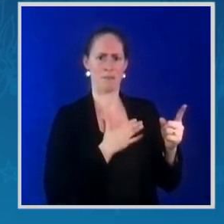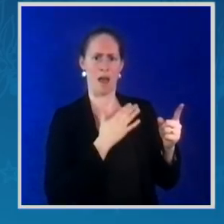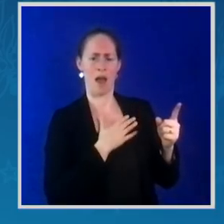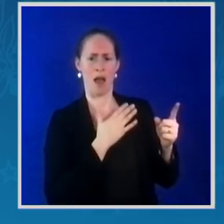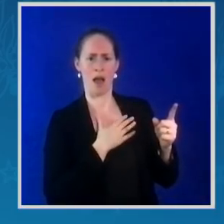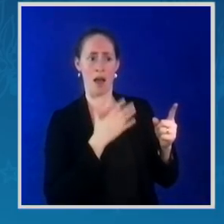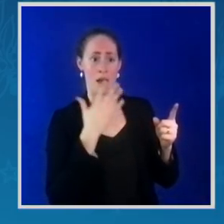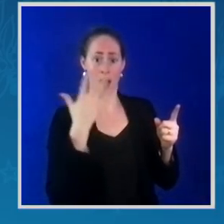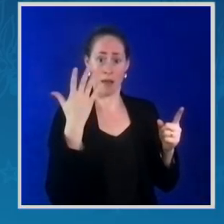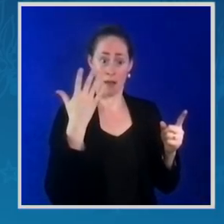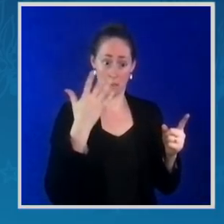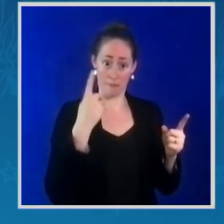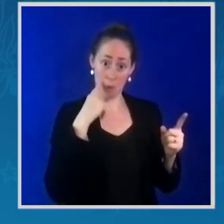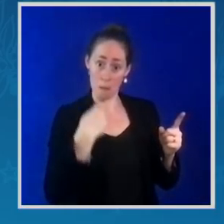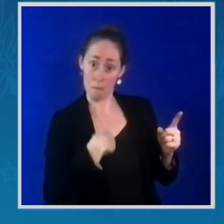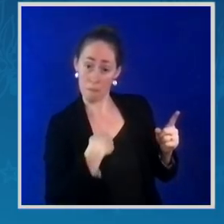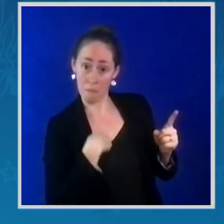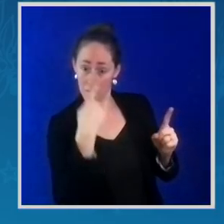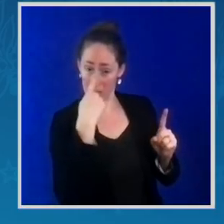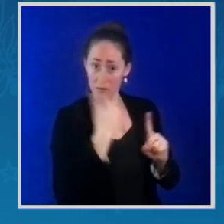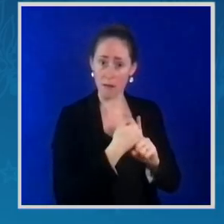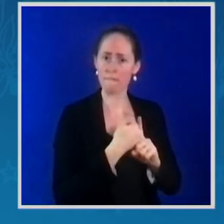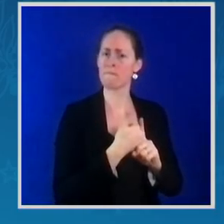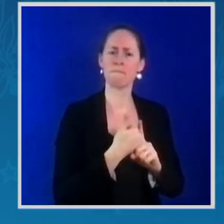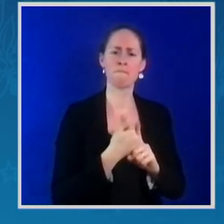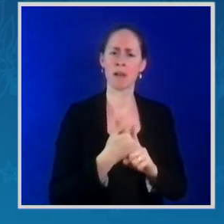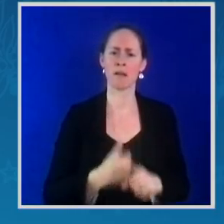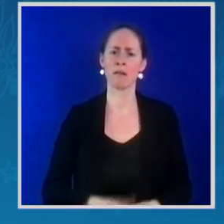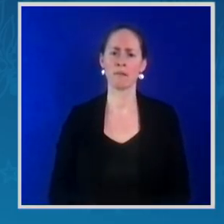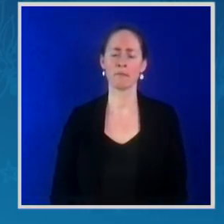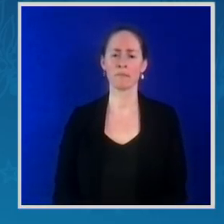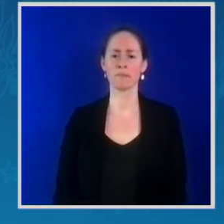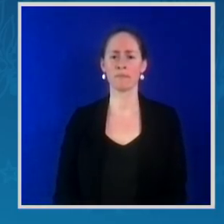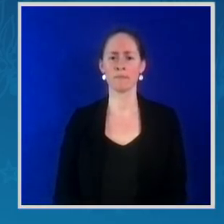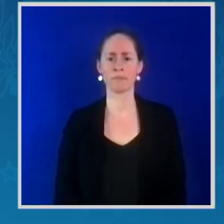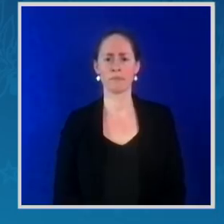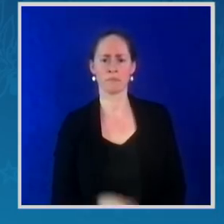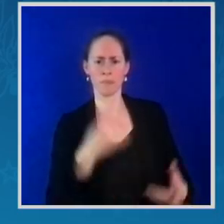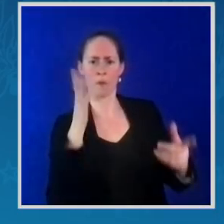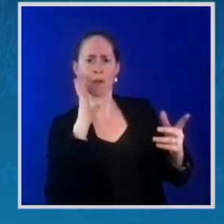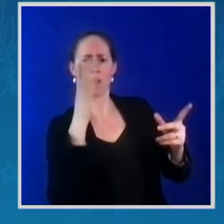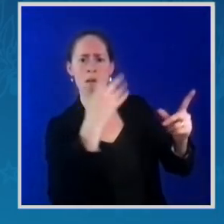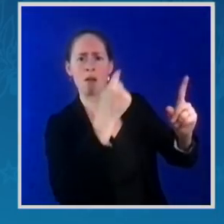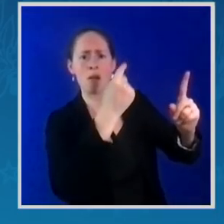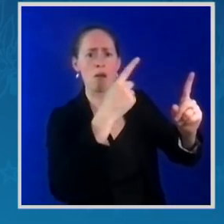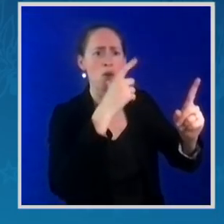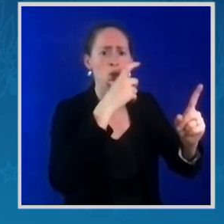they will hold their elected officials accountable. So, using the bully pulpit, using the bully pulpit